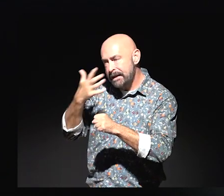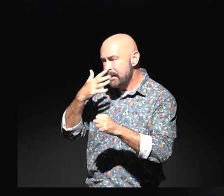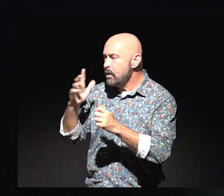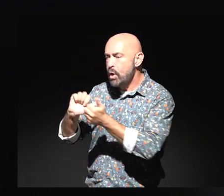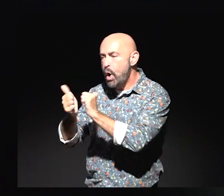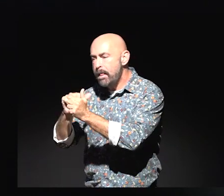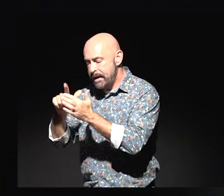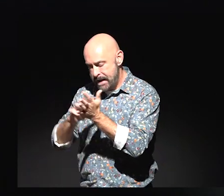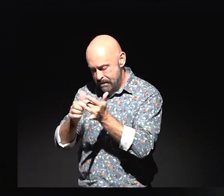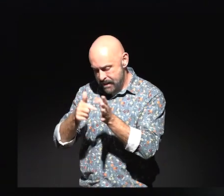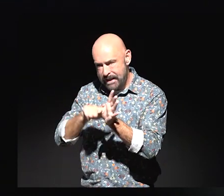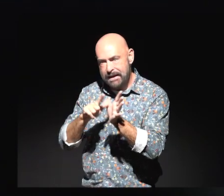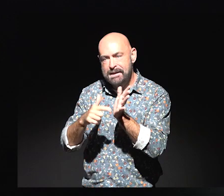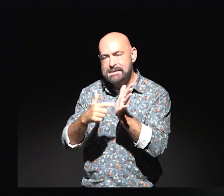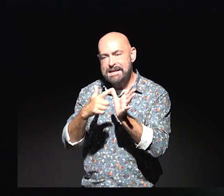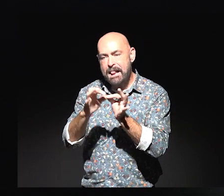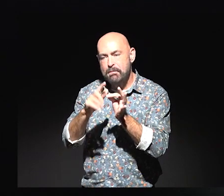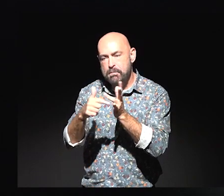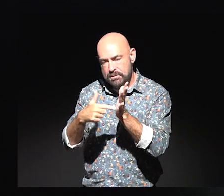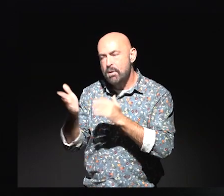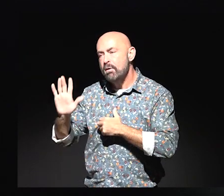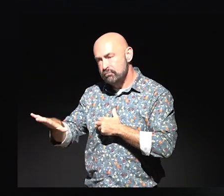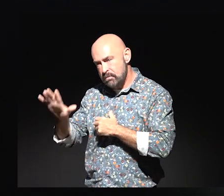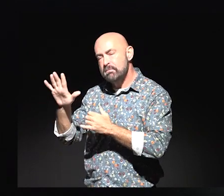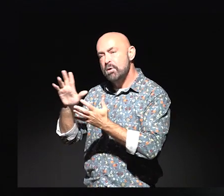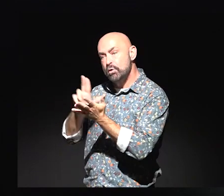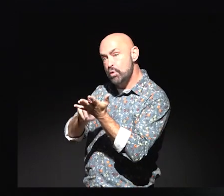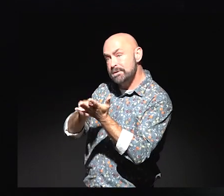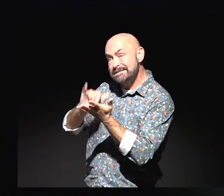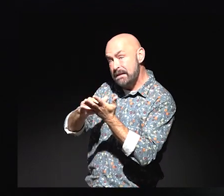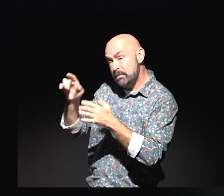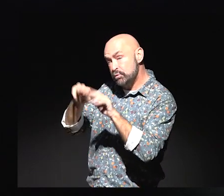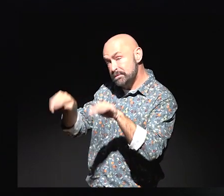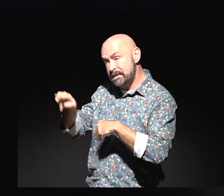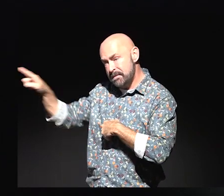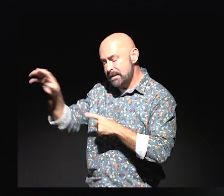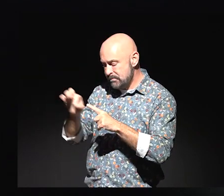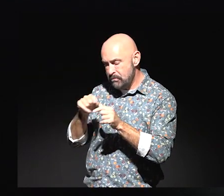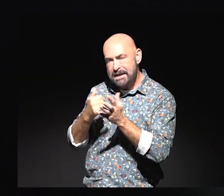Emily Talbot from the Norton Simon Museum in Pasadena, California,